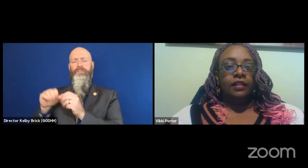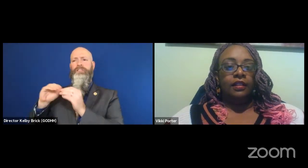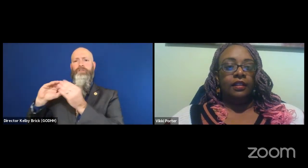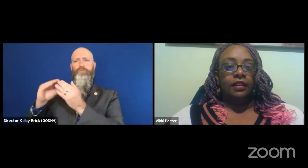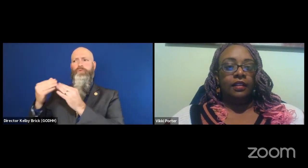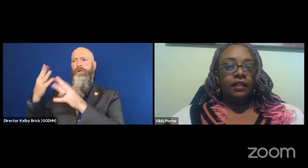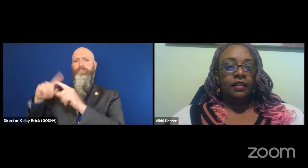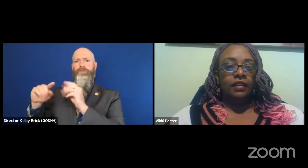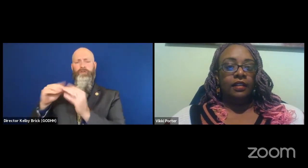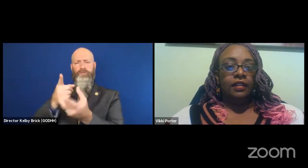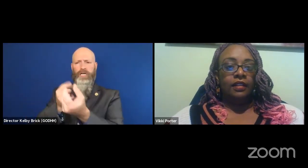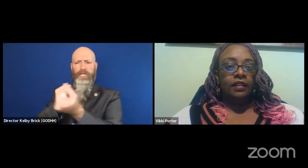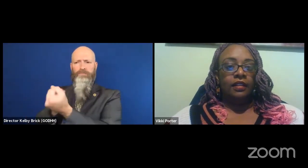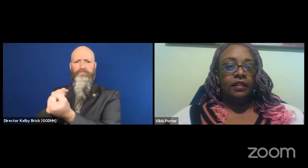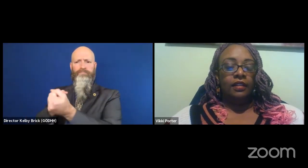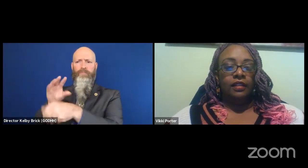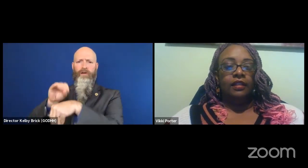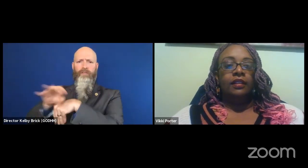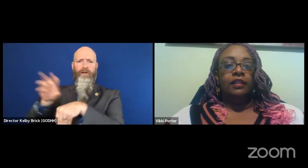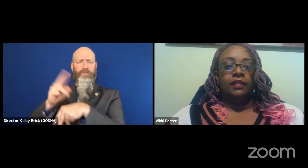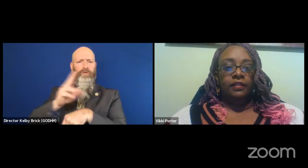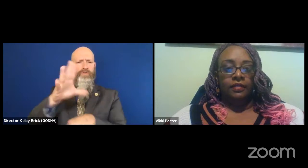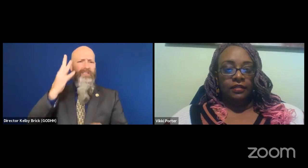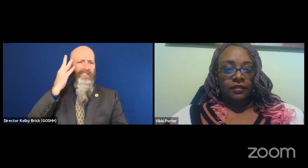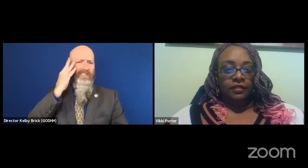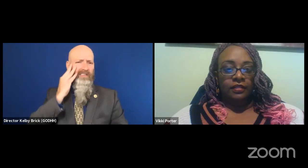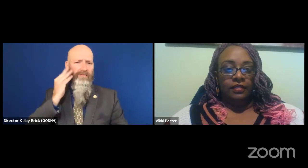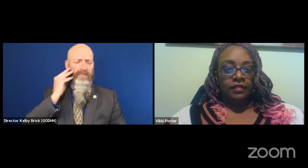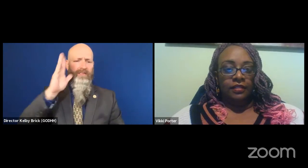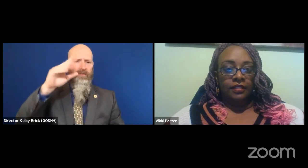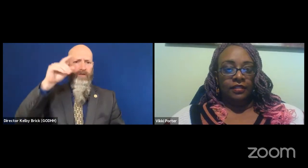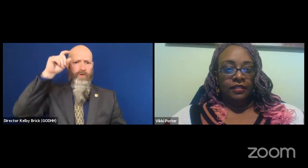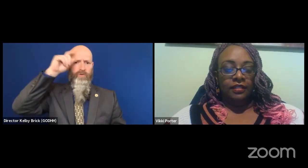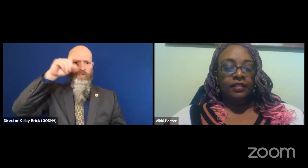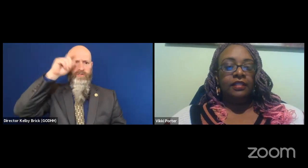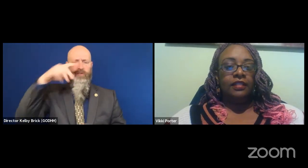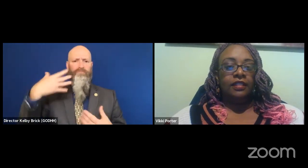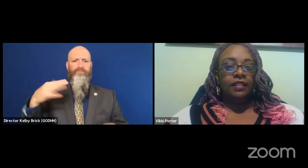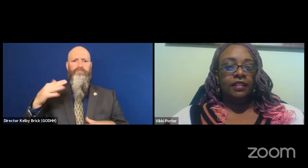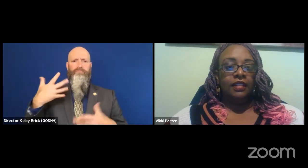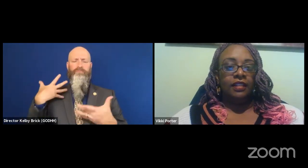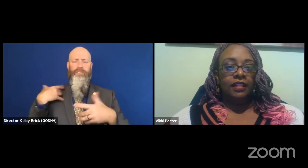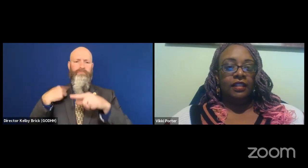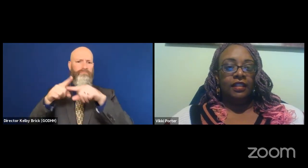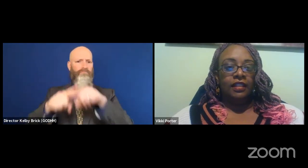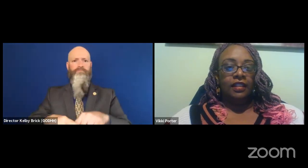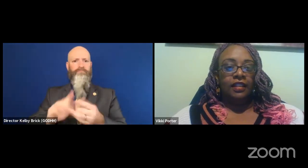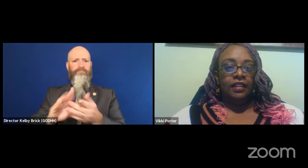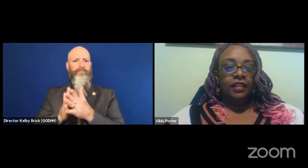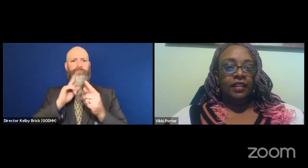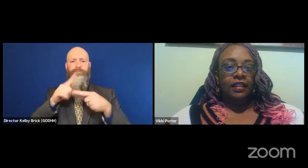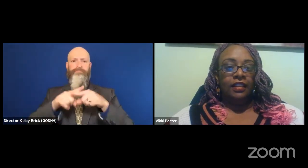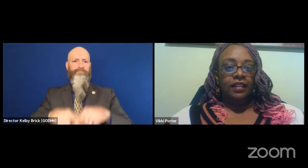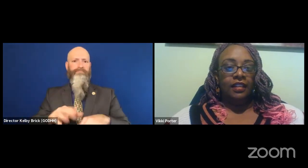advisory council and your role in various other capacities in our community. We depend